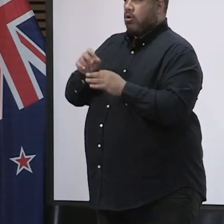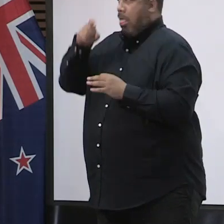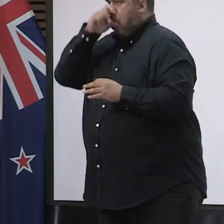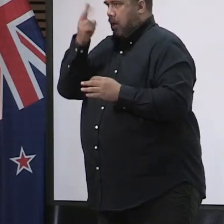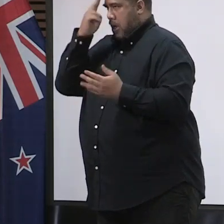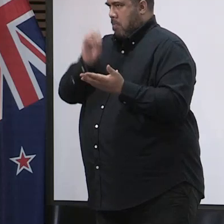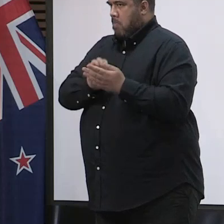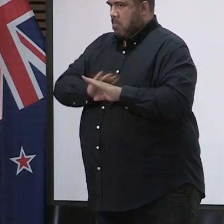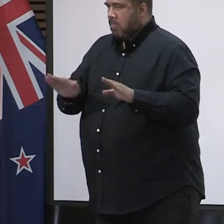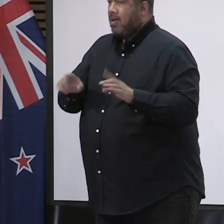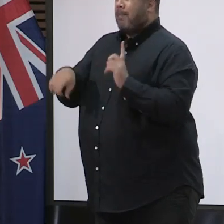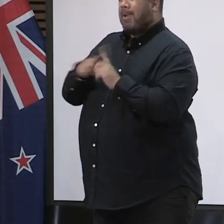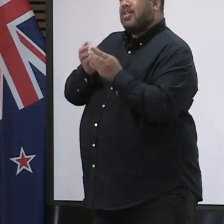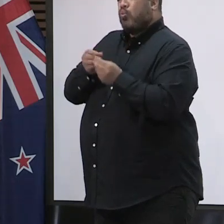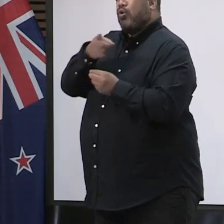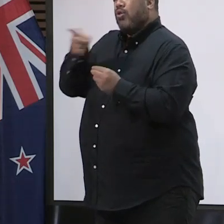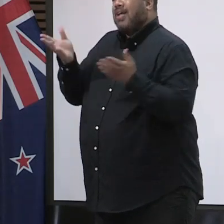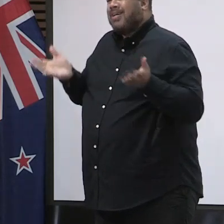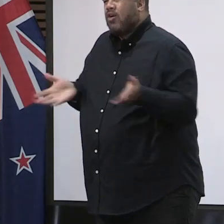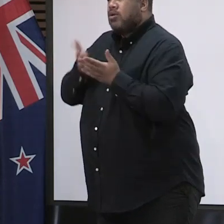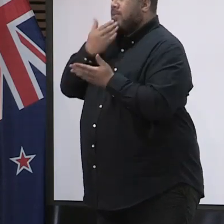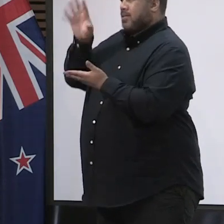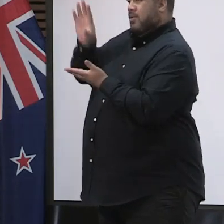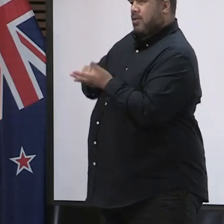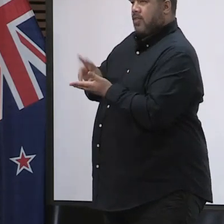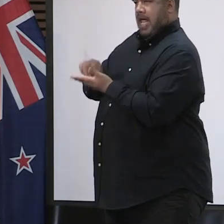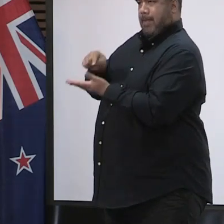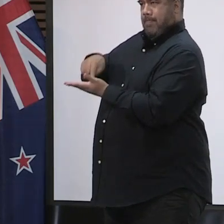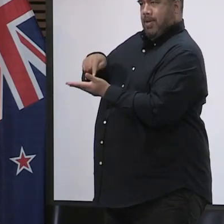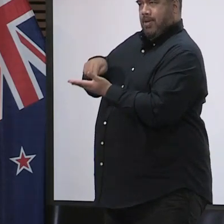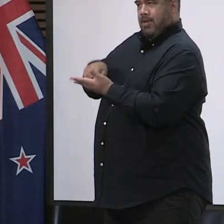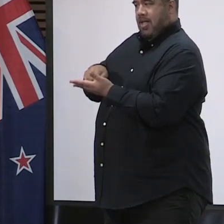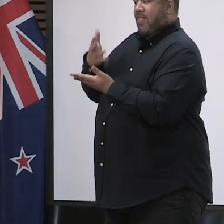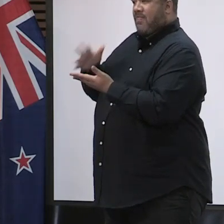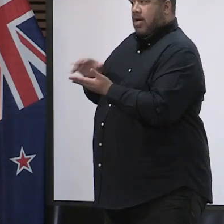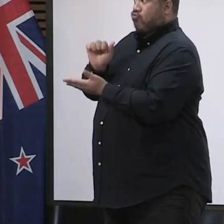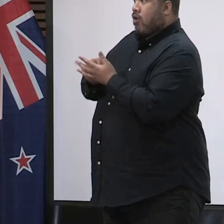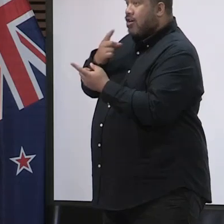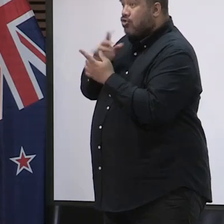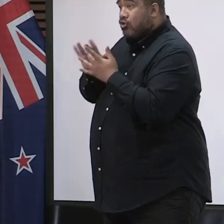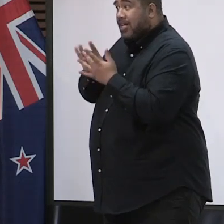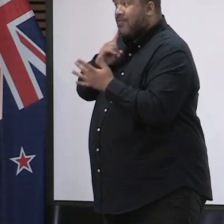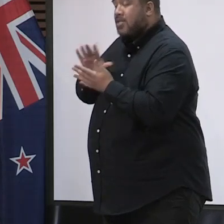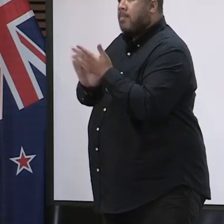Potentially they are. I encourage people to provide accurate information, and download the app. It means